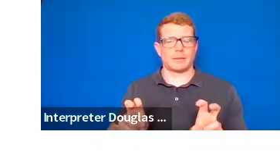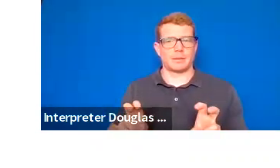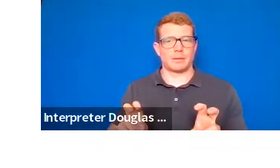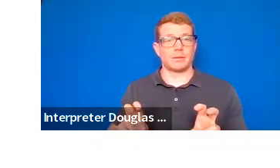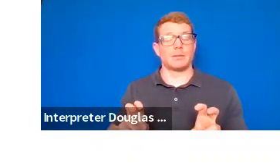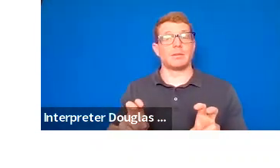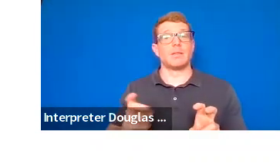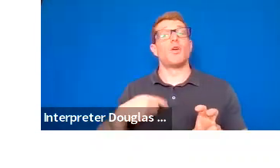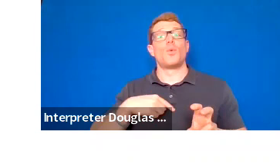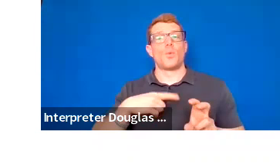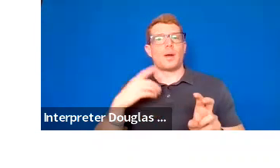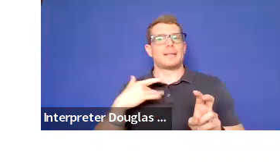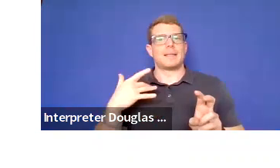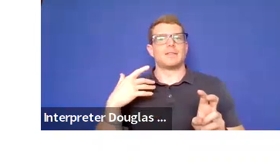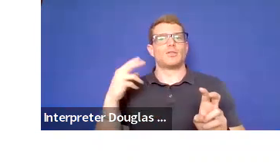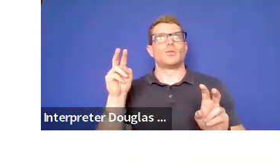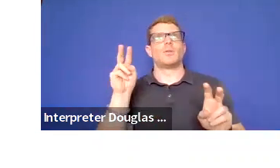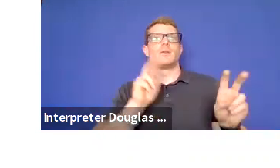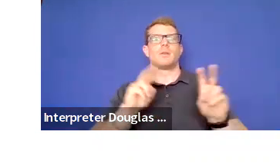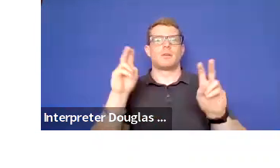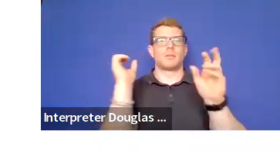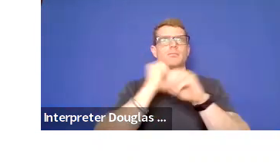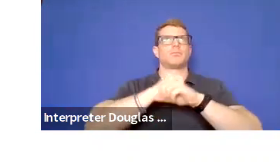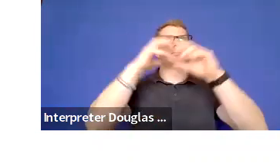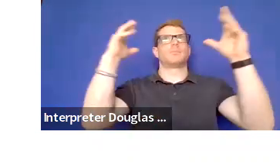Not just your social security benefits and the healthcare benefits.